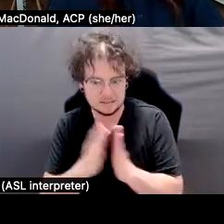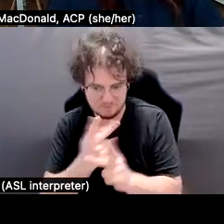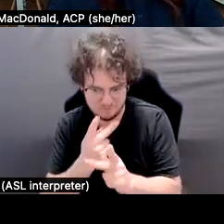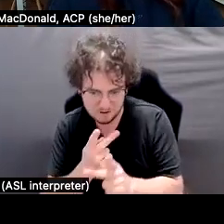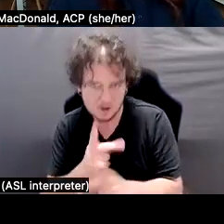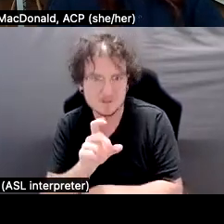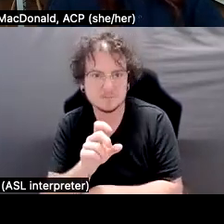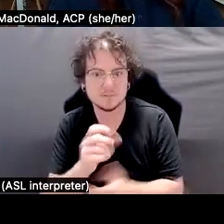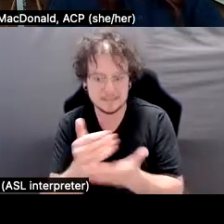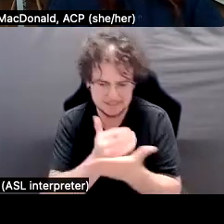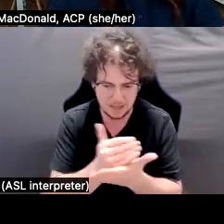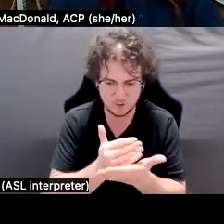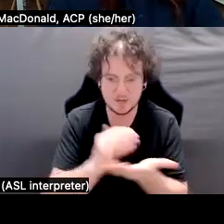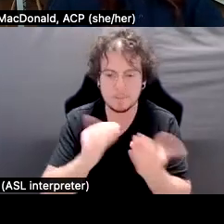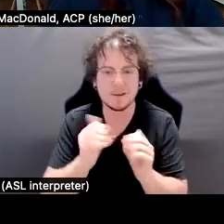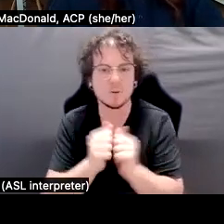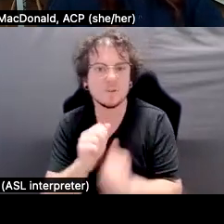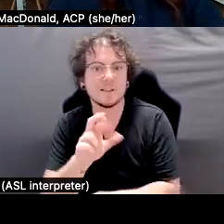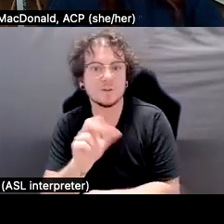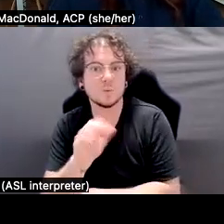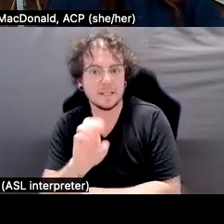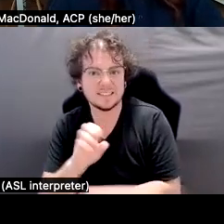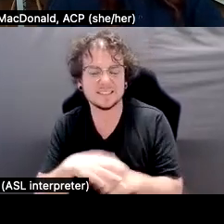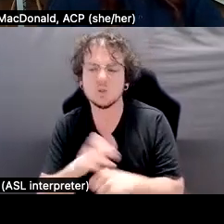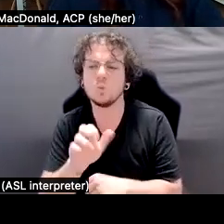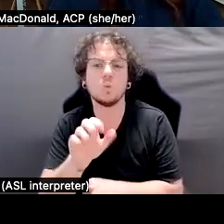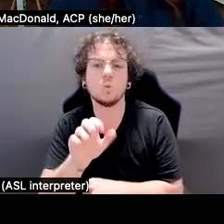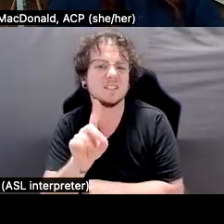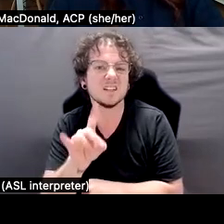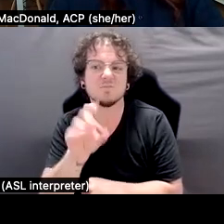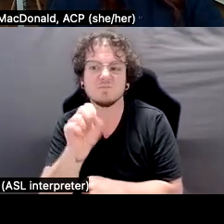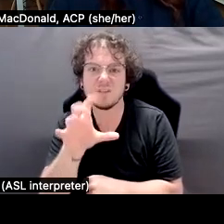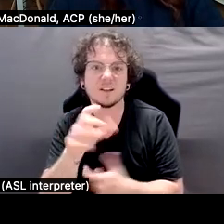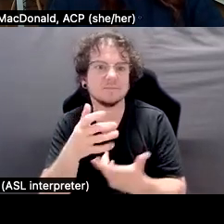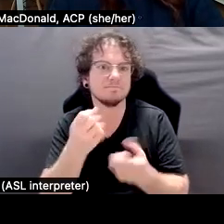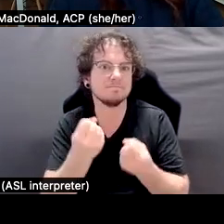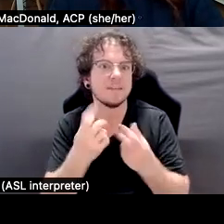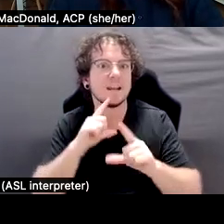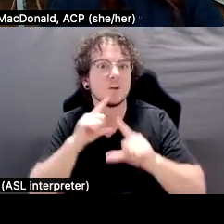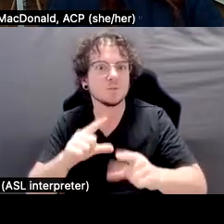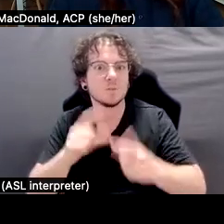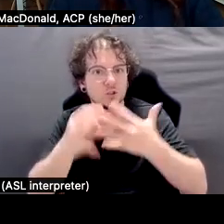while we did provide many response choices like gender, the data was just too granular to place